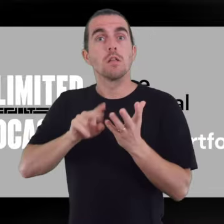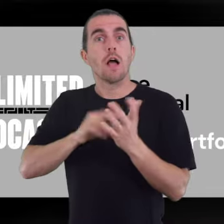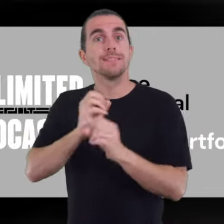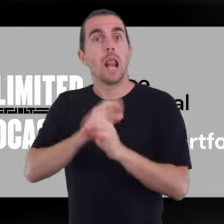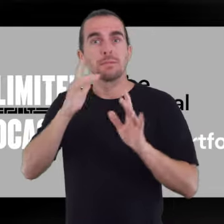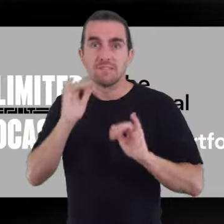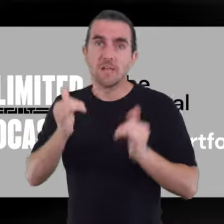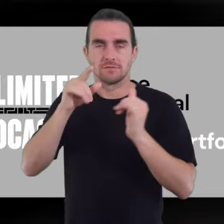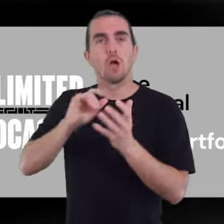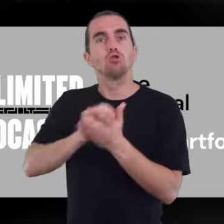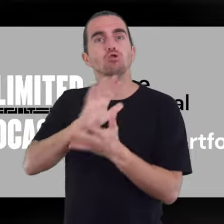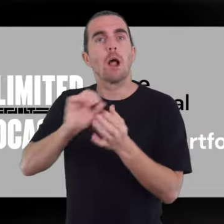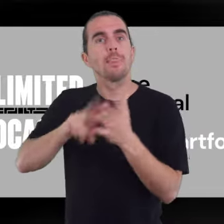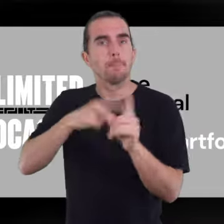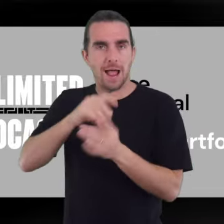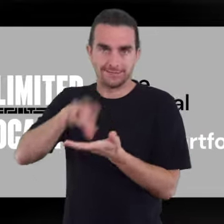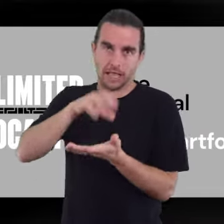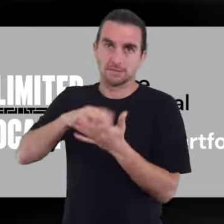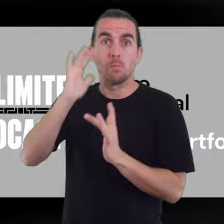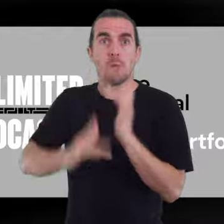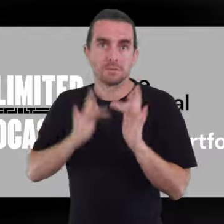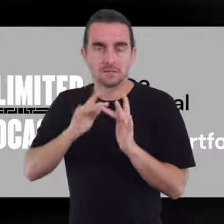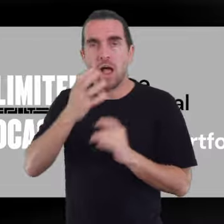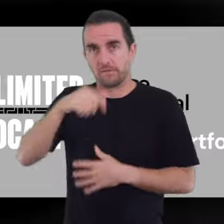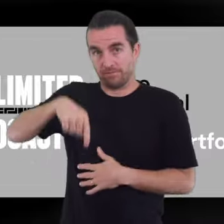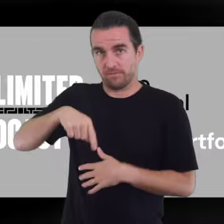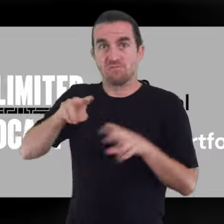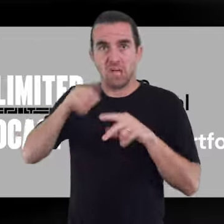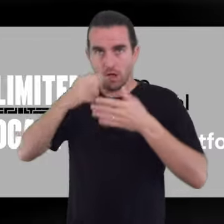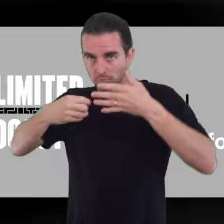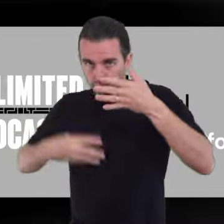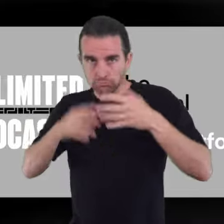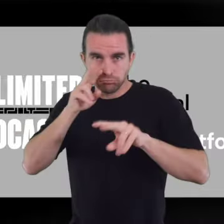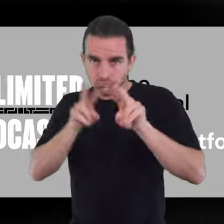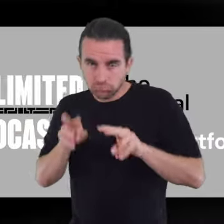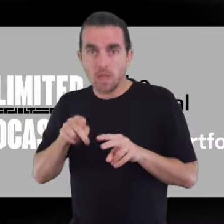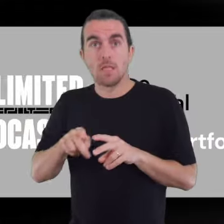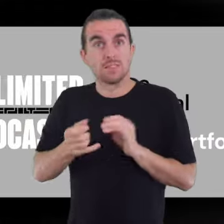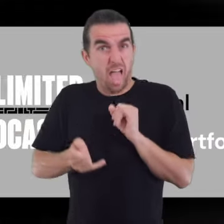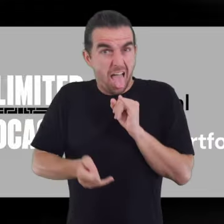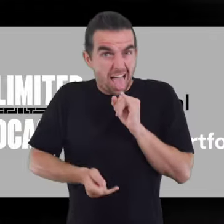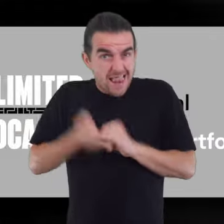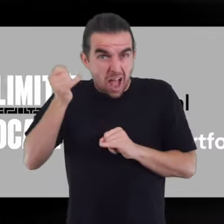head to "The Unlimited Festival" page on the Southbank Center website. There's a link in the description of this podcast.